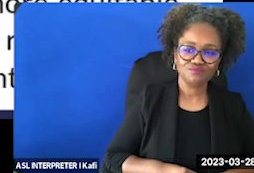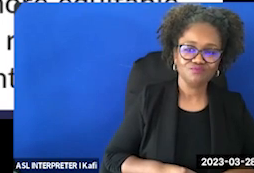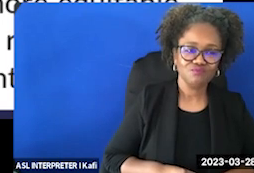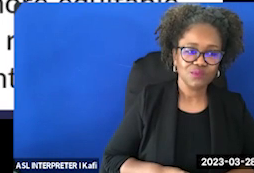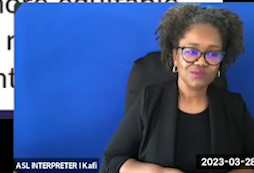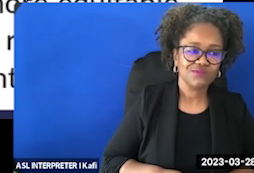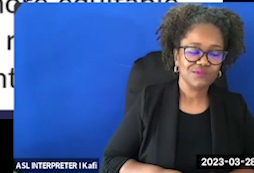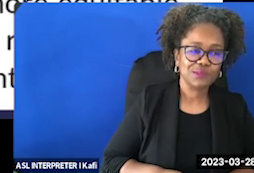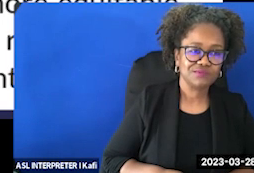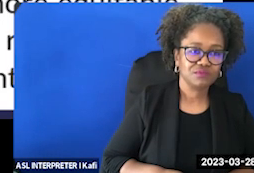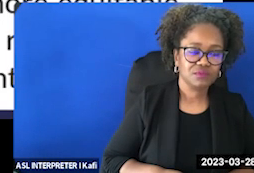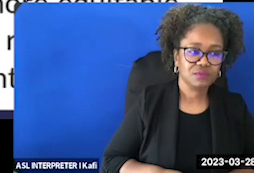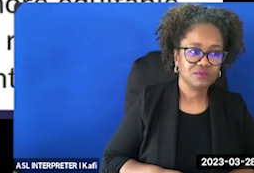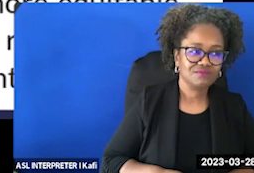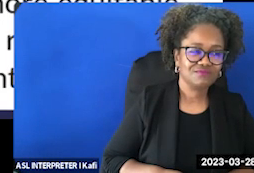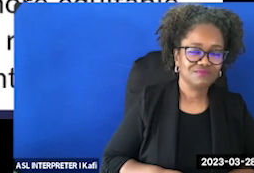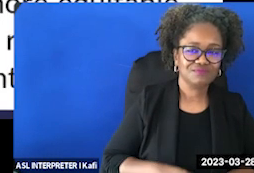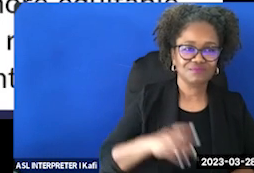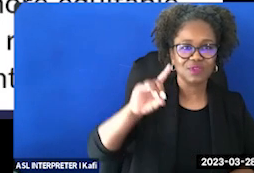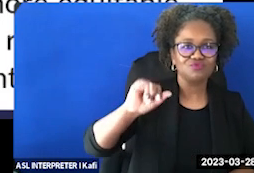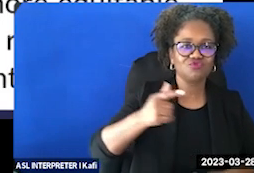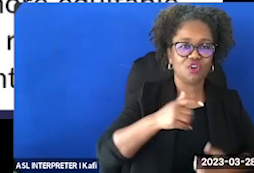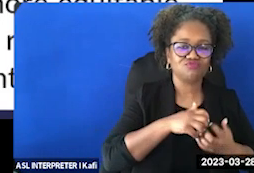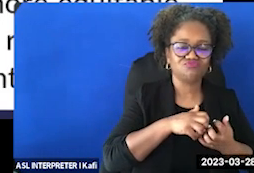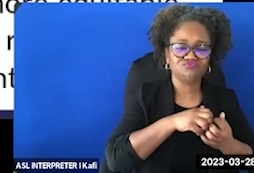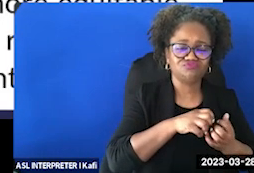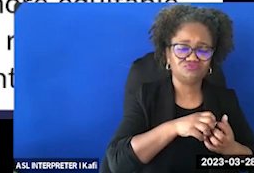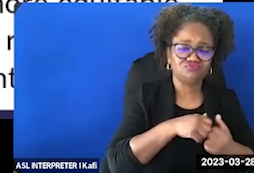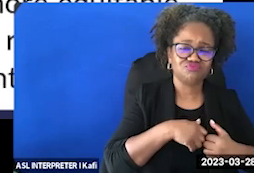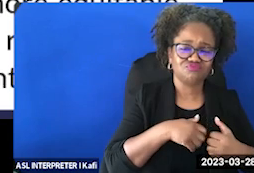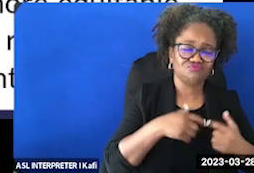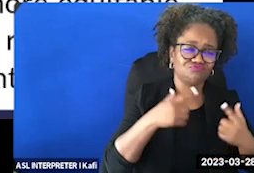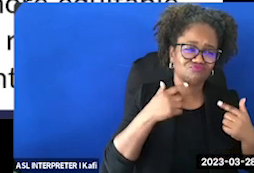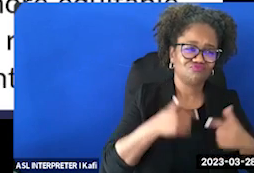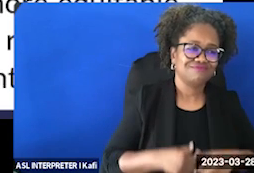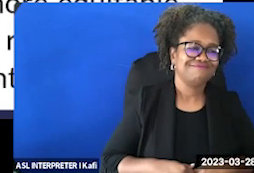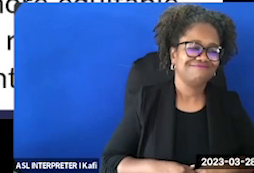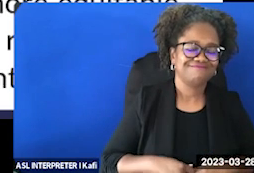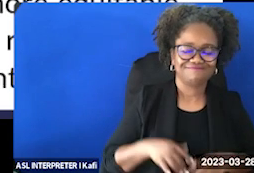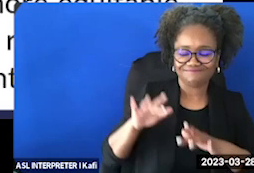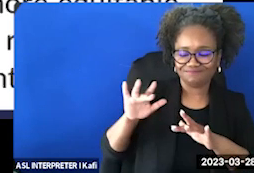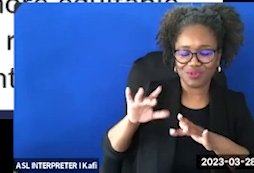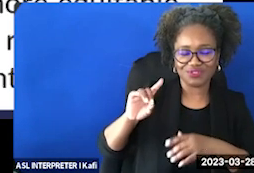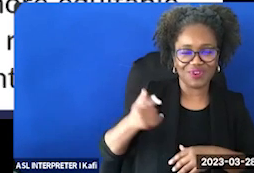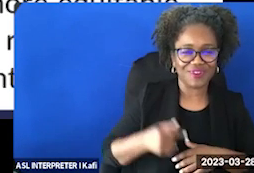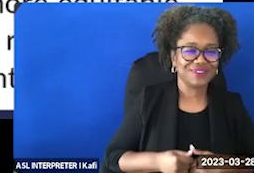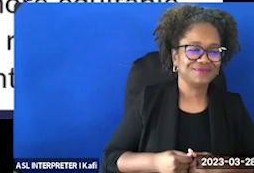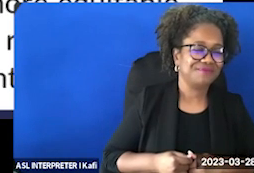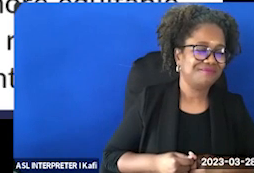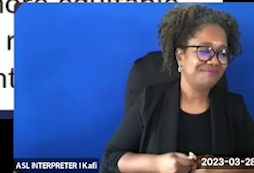Debbie Stine, Science & Technology Policy Academy: so the I don't know. Debbie Stine, Science & Technology Policy Academy: So the the